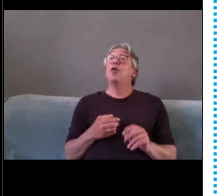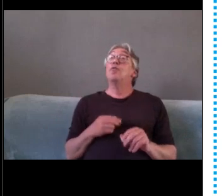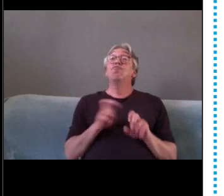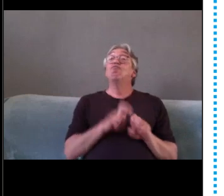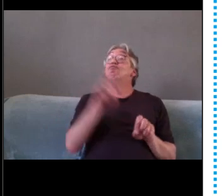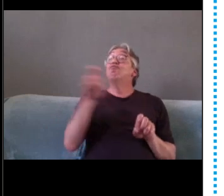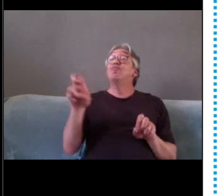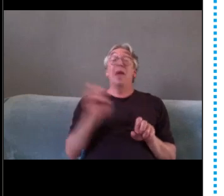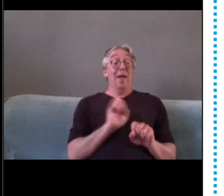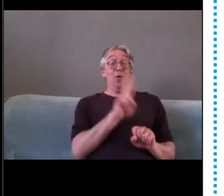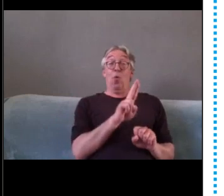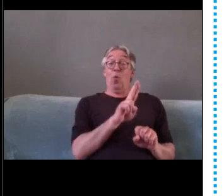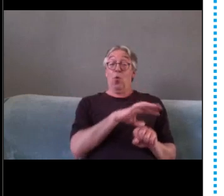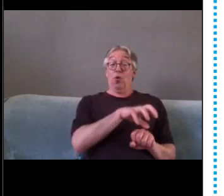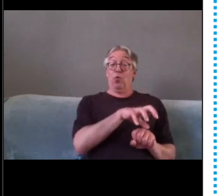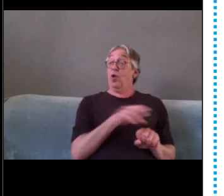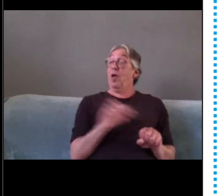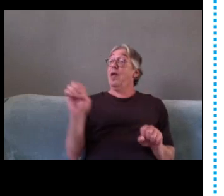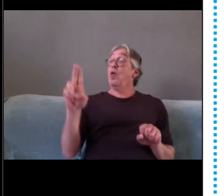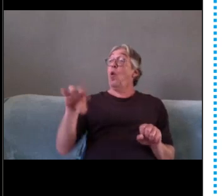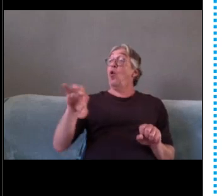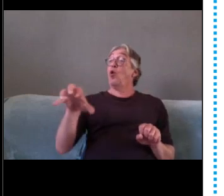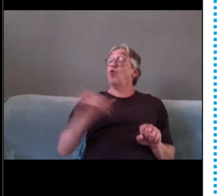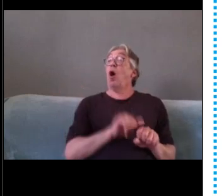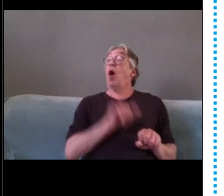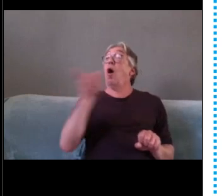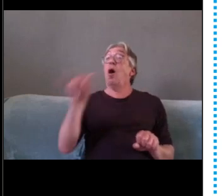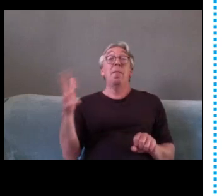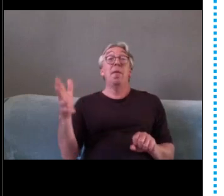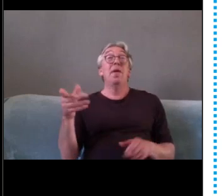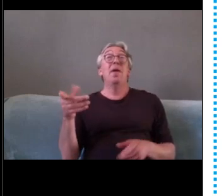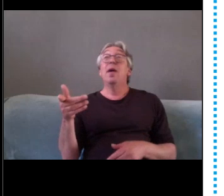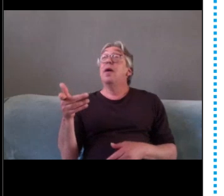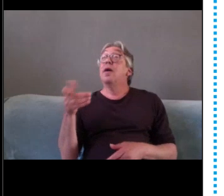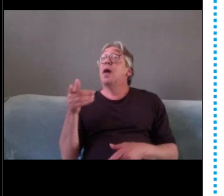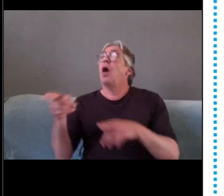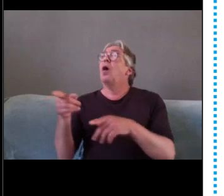We want the same conditions so people don't face these issues when travelling.